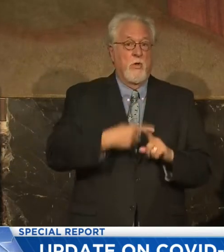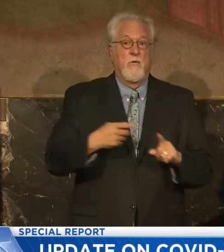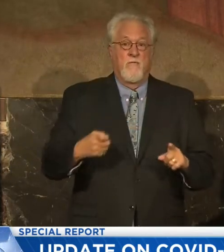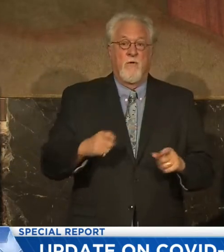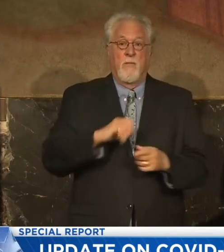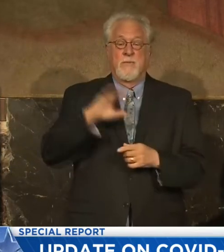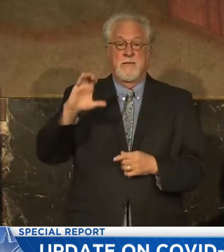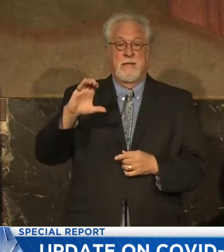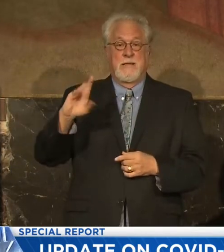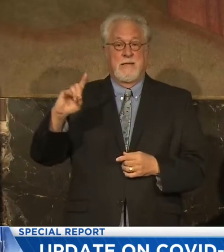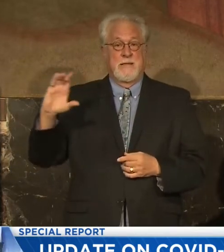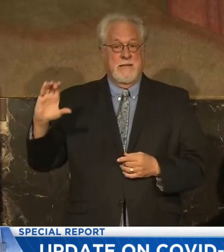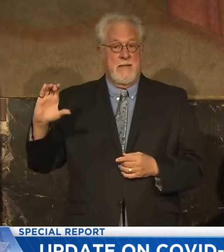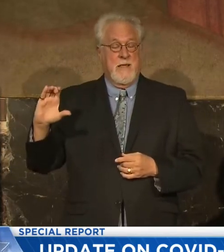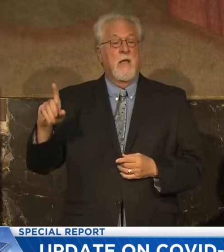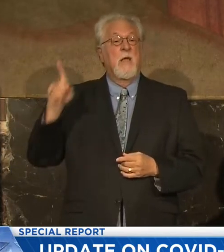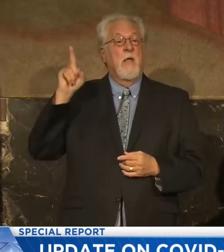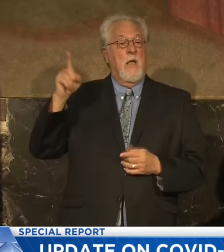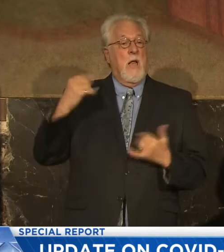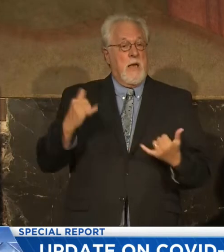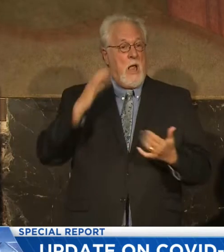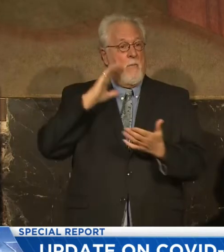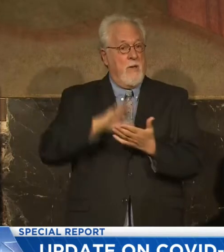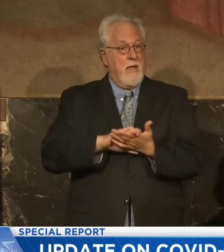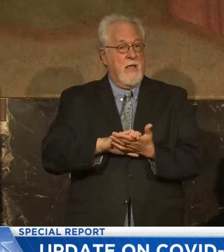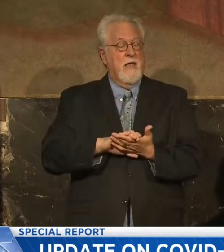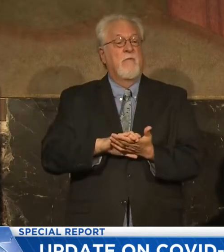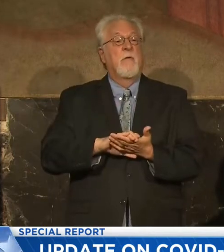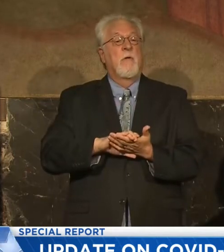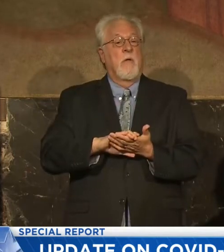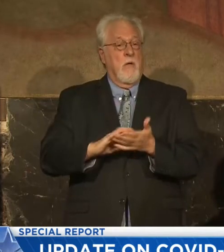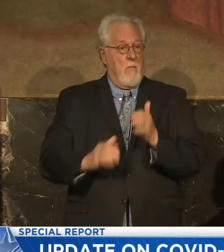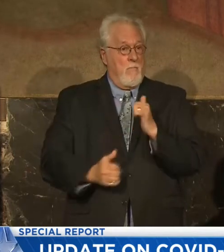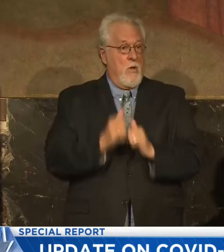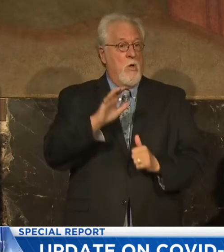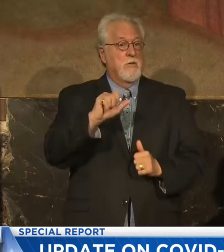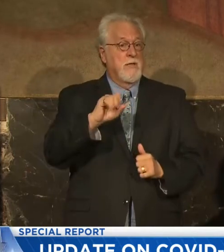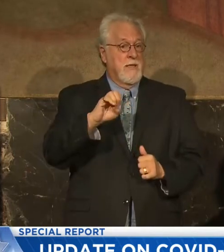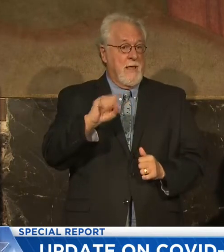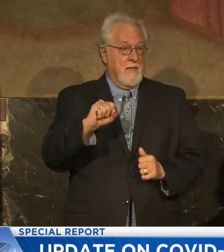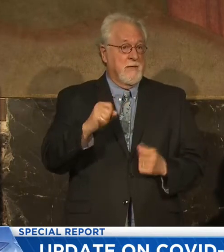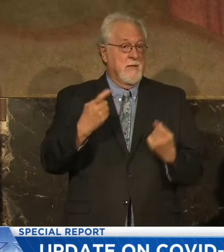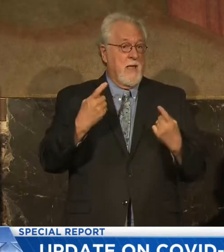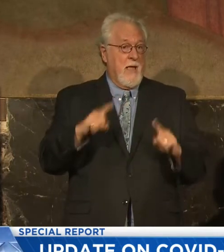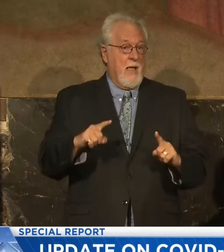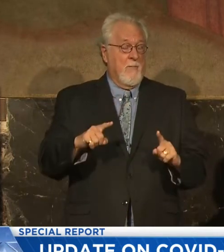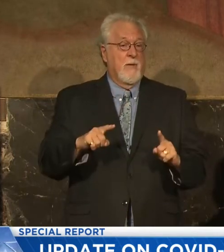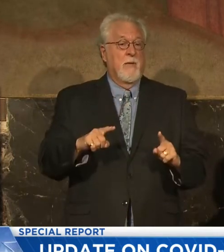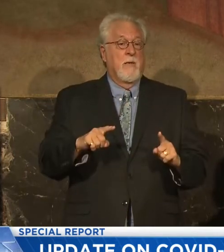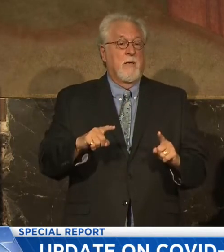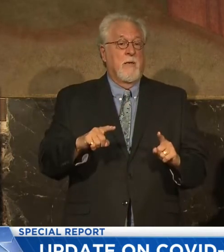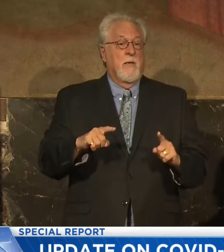AND WHEN THEY WEAR MASKS, THEY PROTECT YOU FROM THEMSELVES. AND WHAT WE LEARNED FROM THE